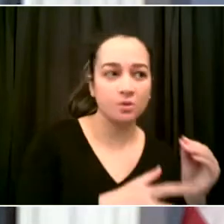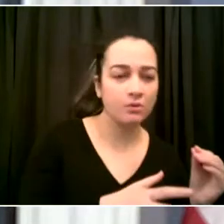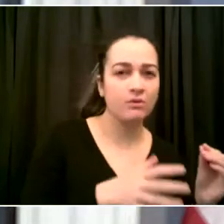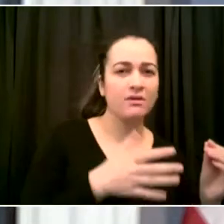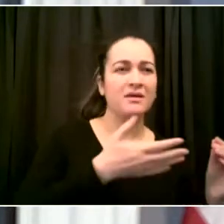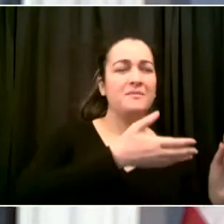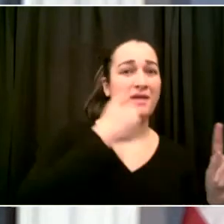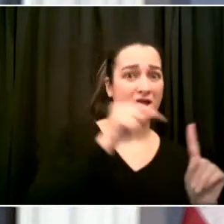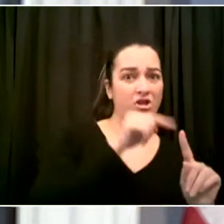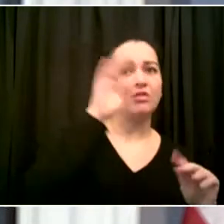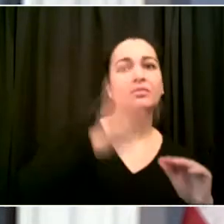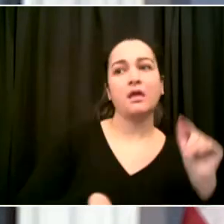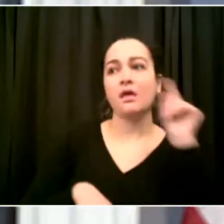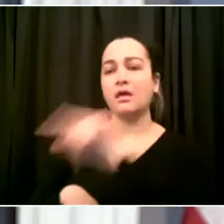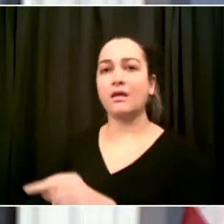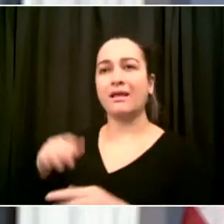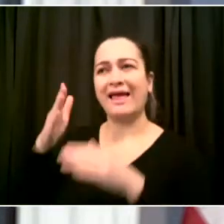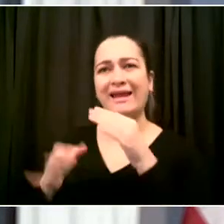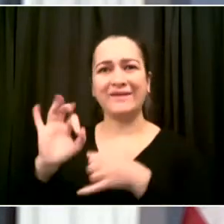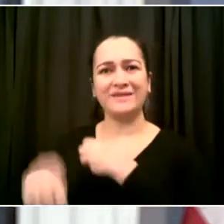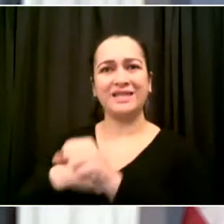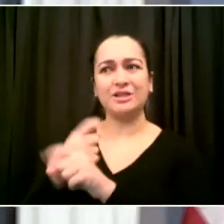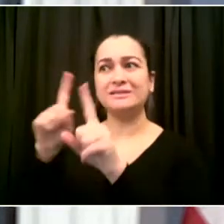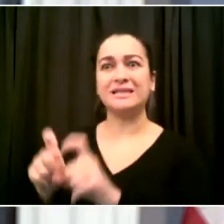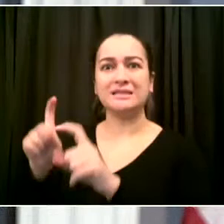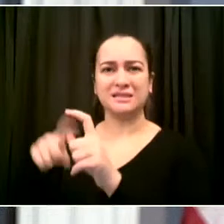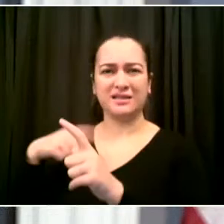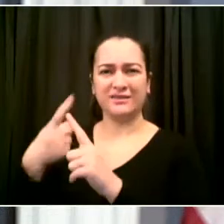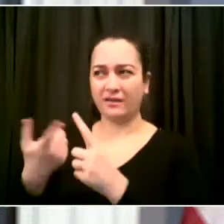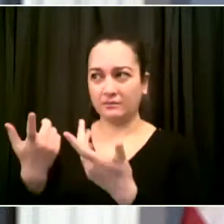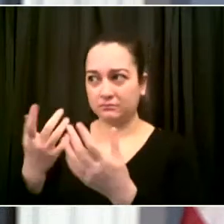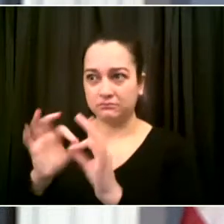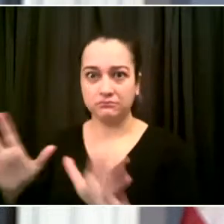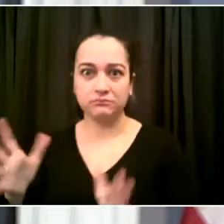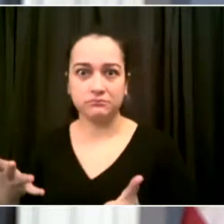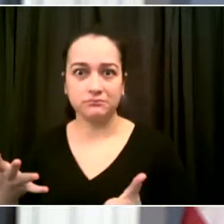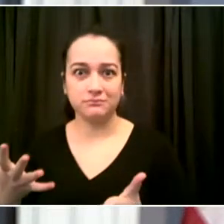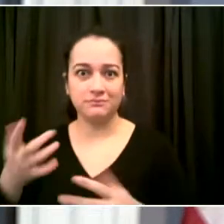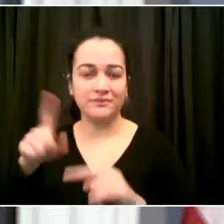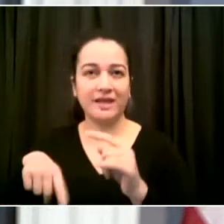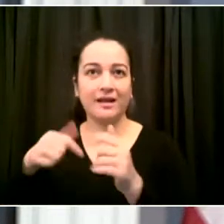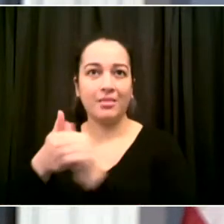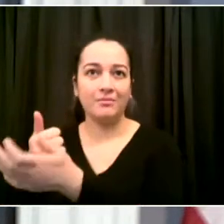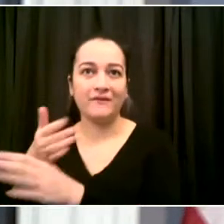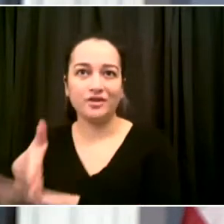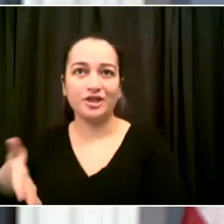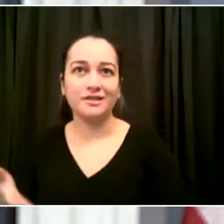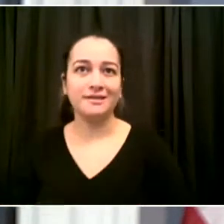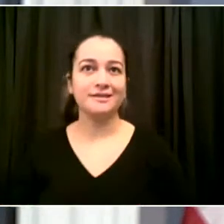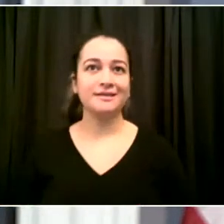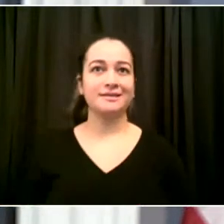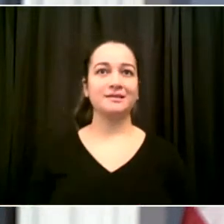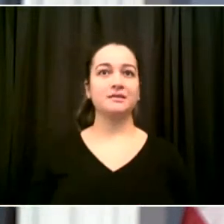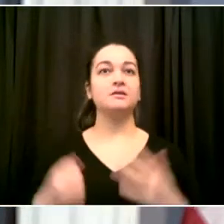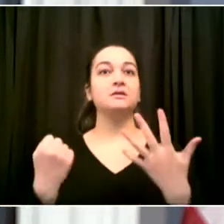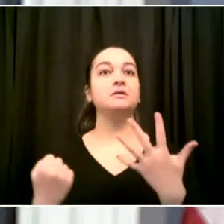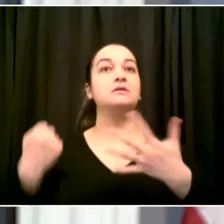THAT IS A WHOLE GENESIS, ARE